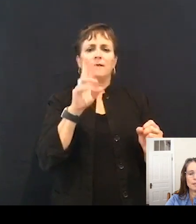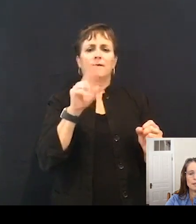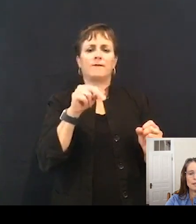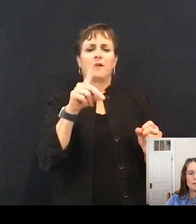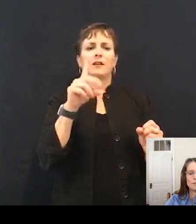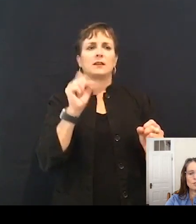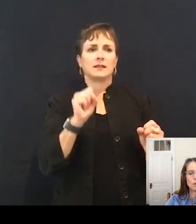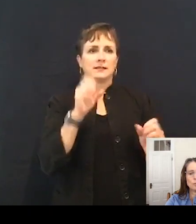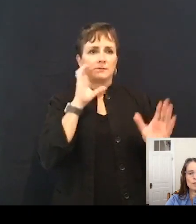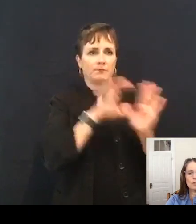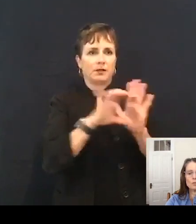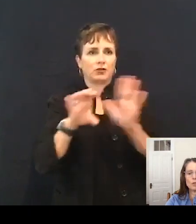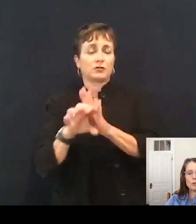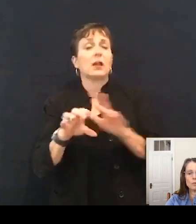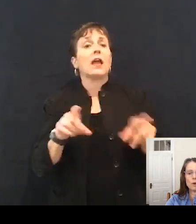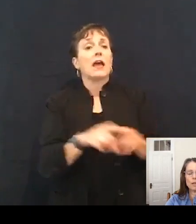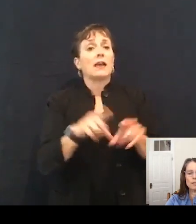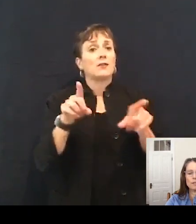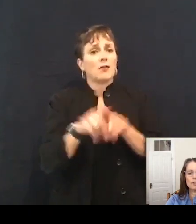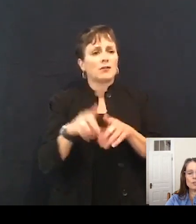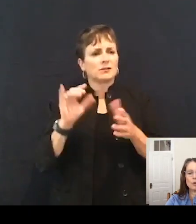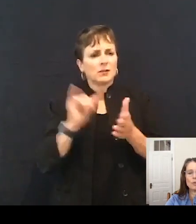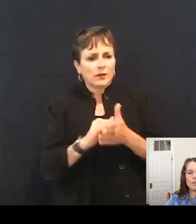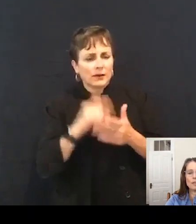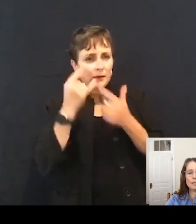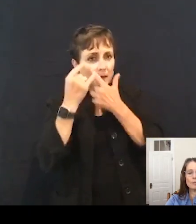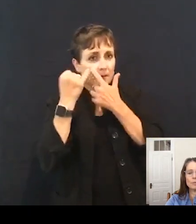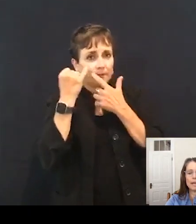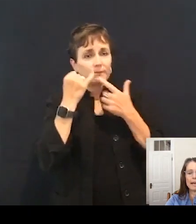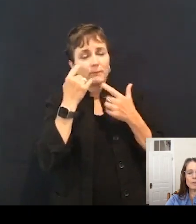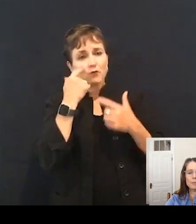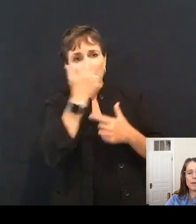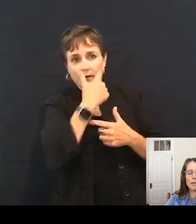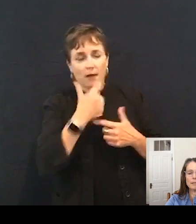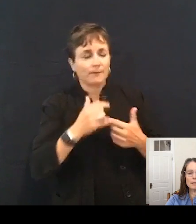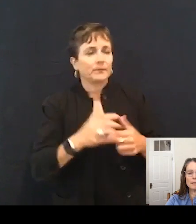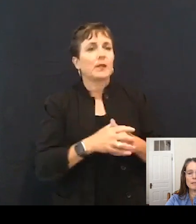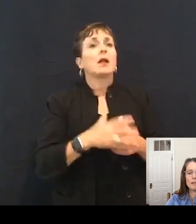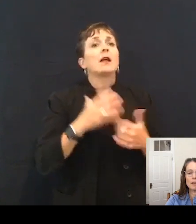The joint pictures on the right show thick black bands of